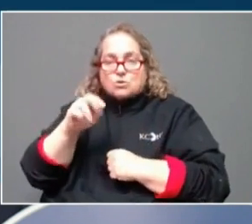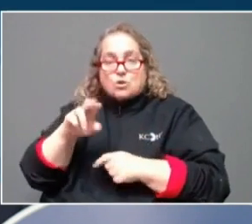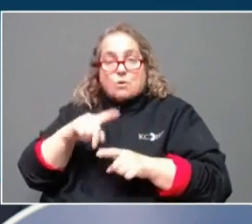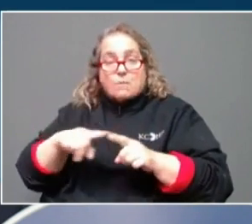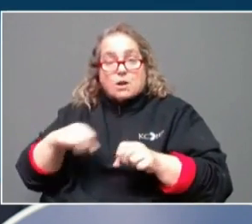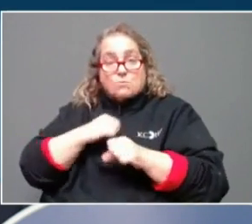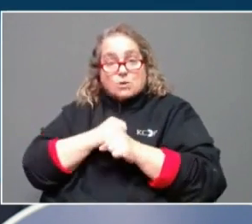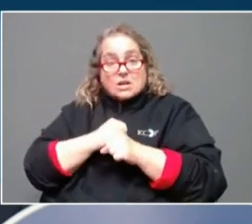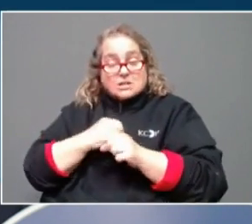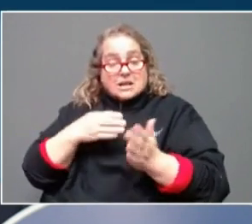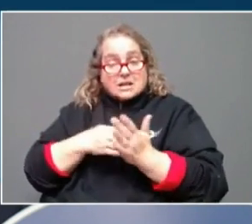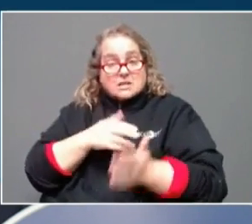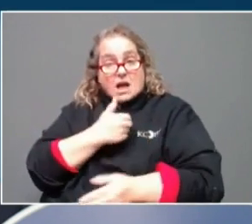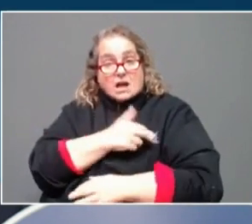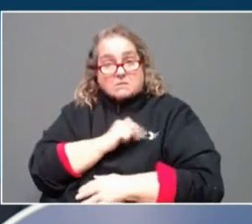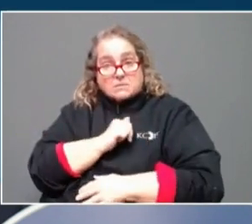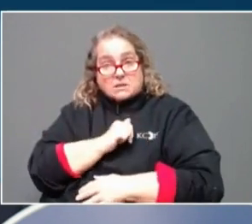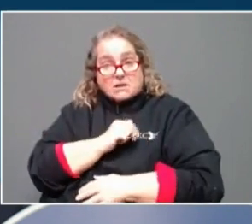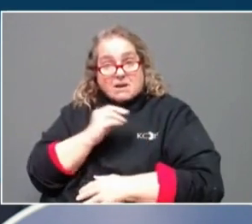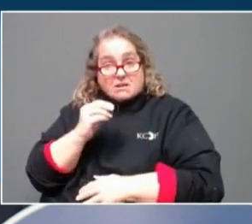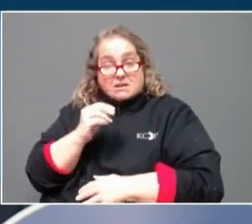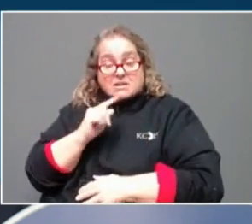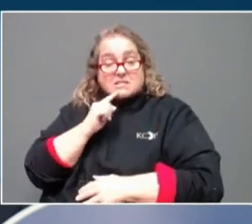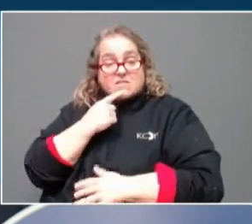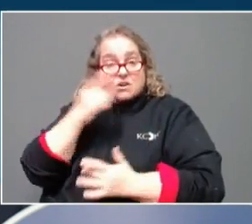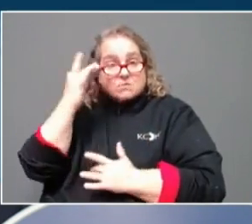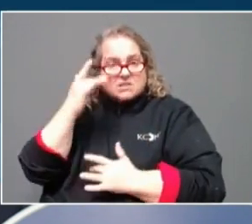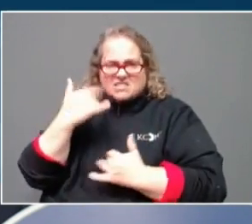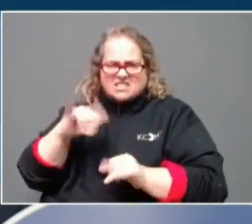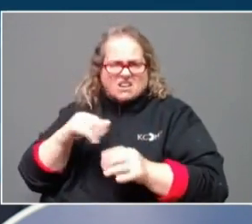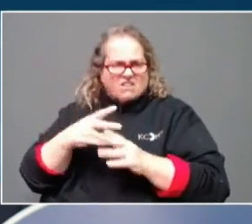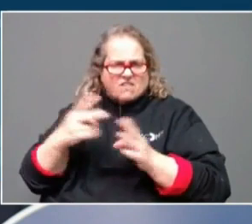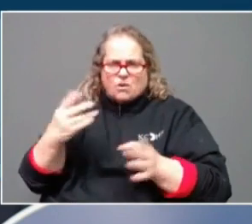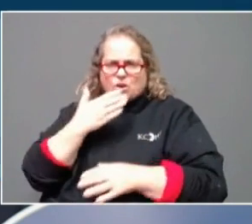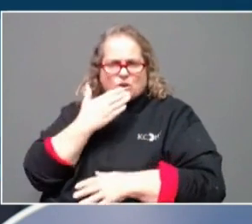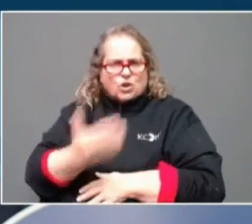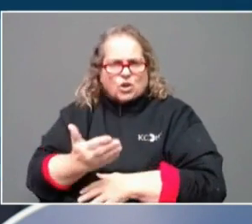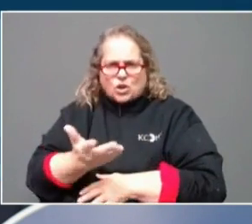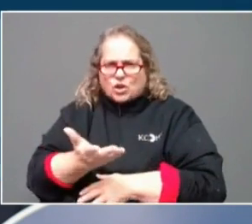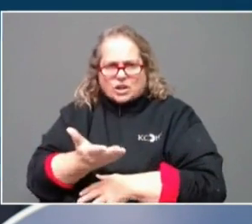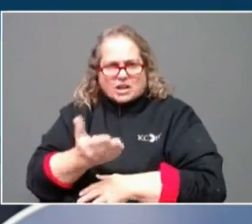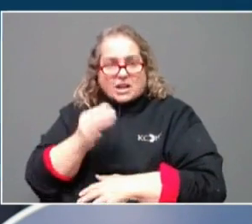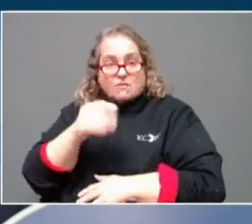illness remains very good. And so if you are vaccinated, you are very much